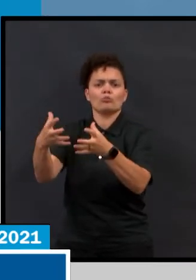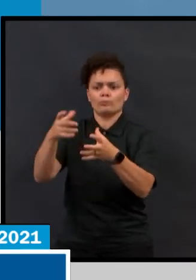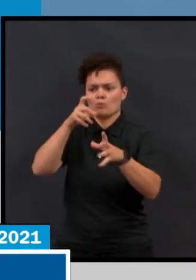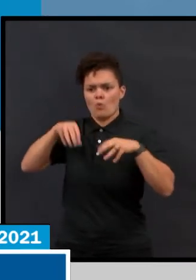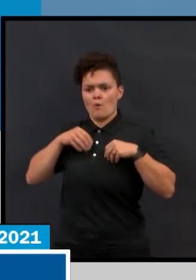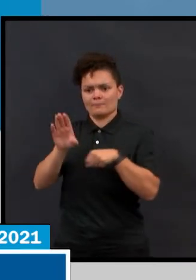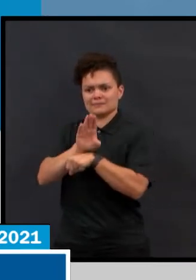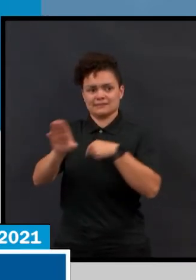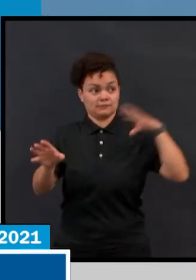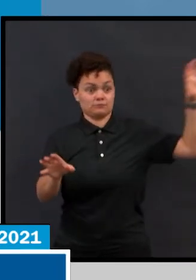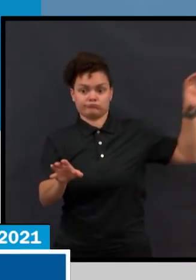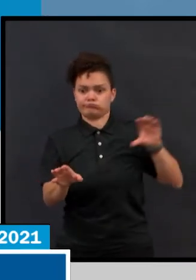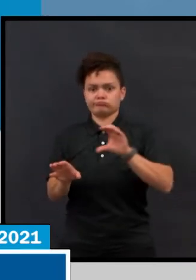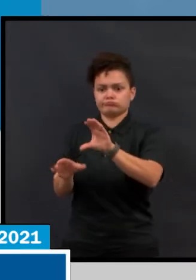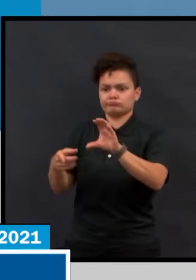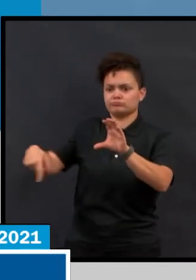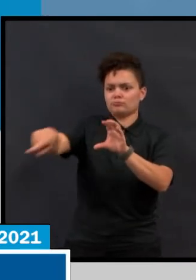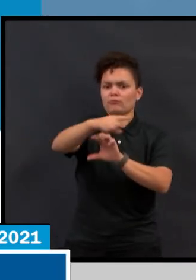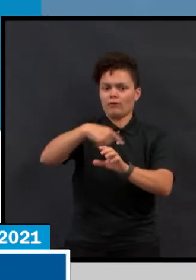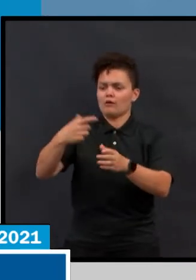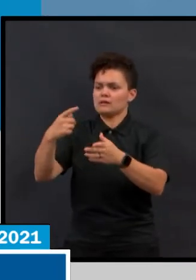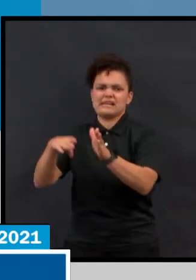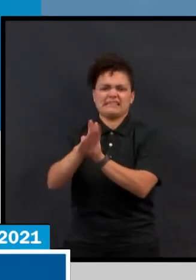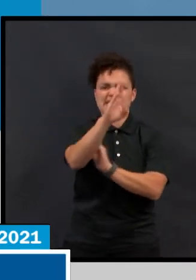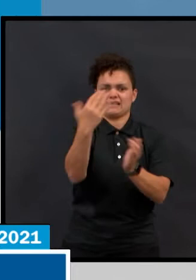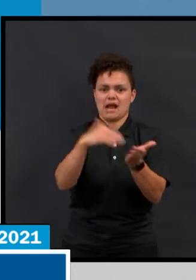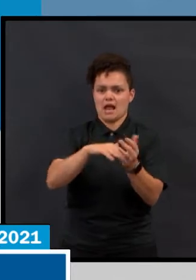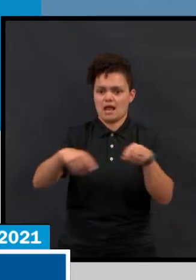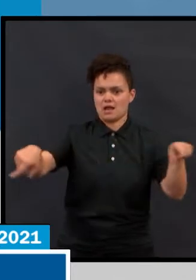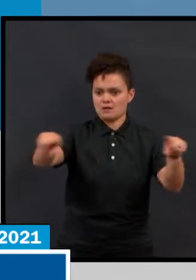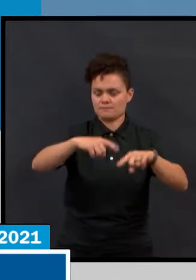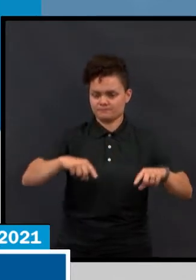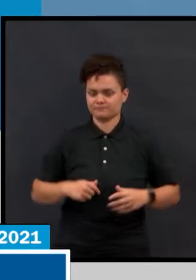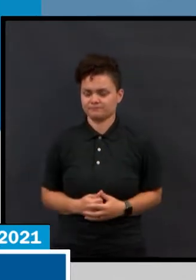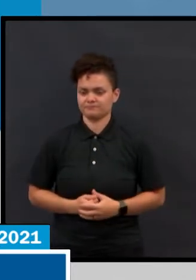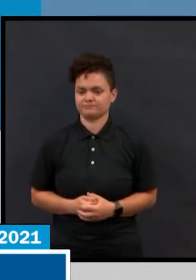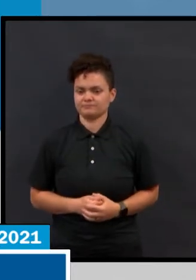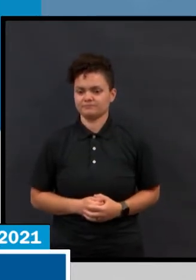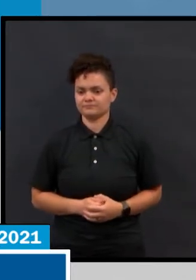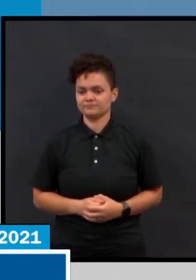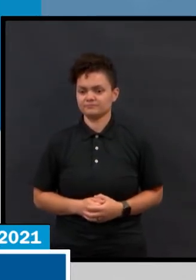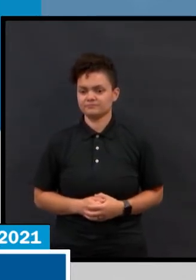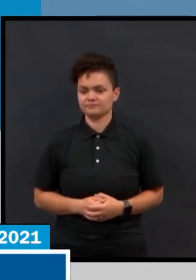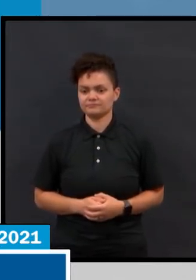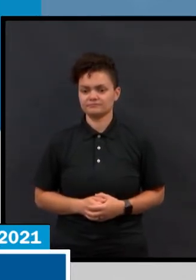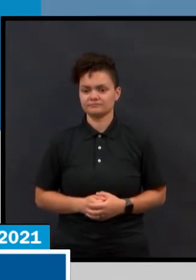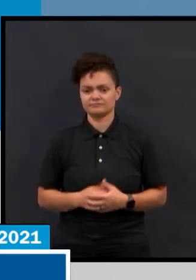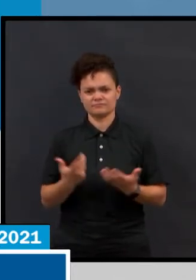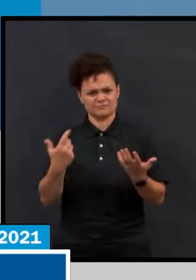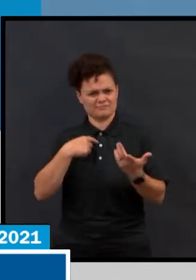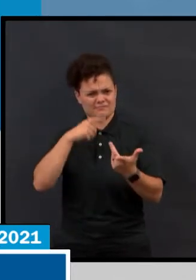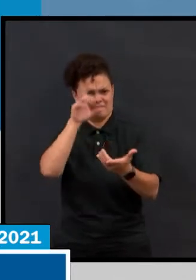a non-traditional bank of resources we believe that the more we grow our pool of small businesses